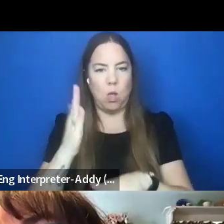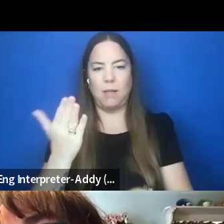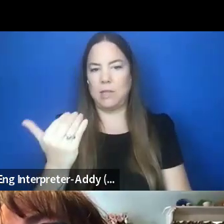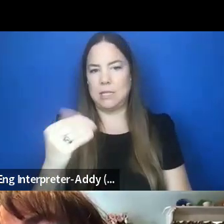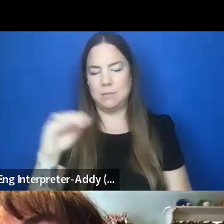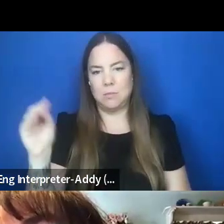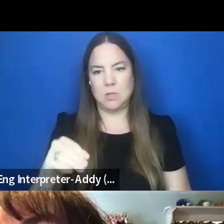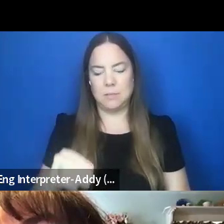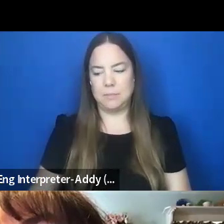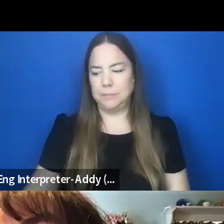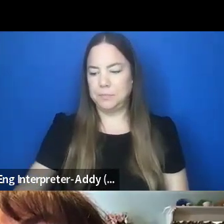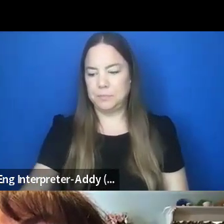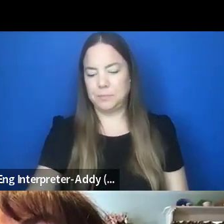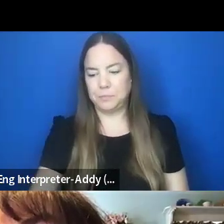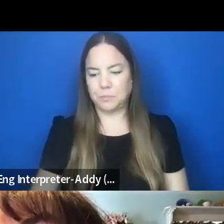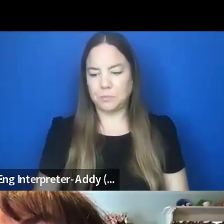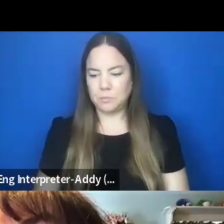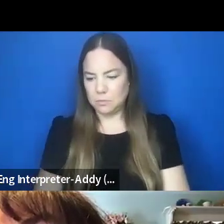Brooke Wilson: allowing for 15%,